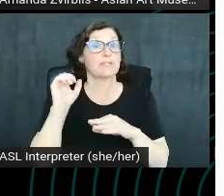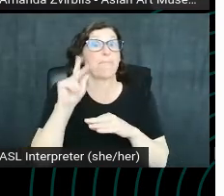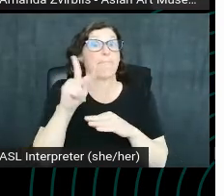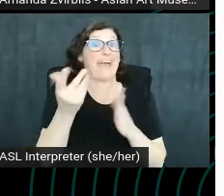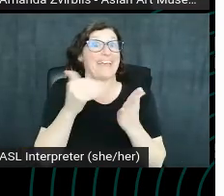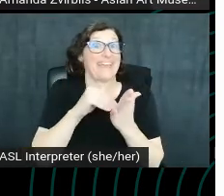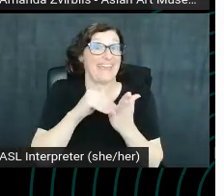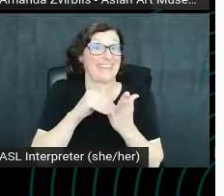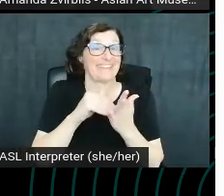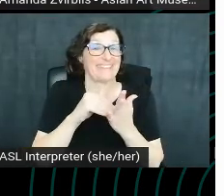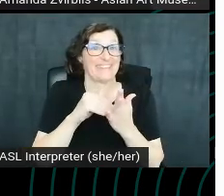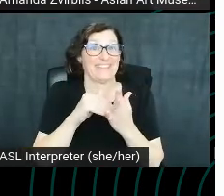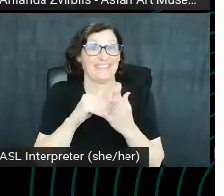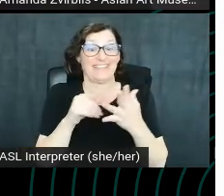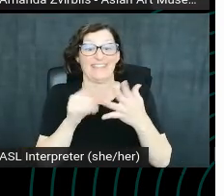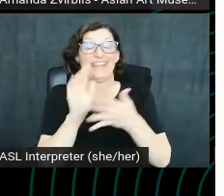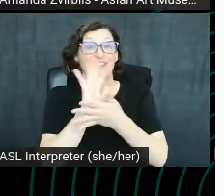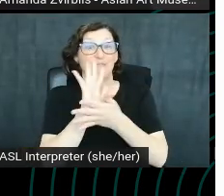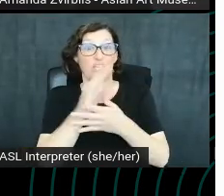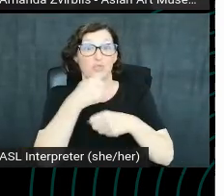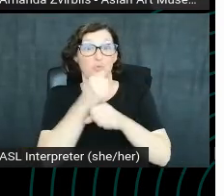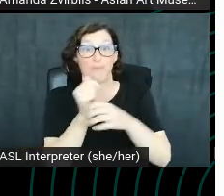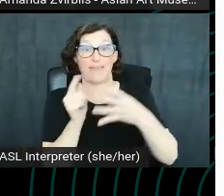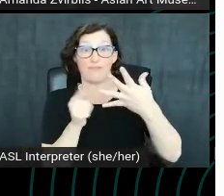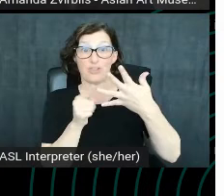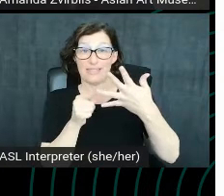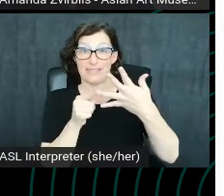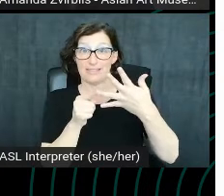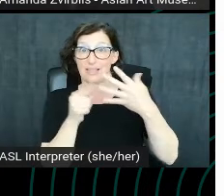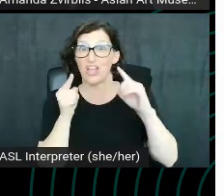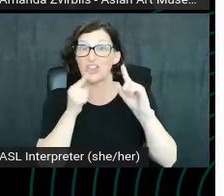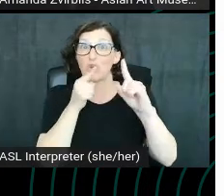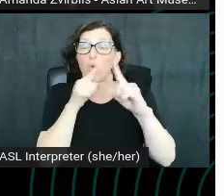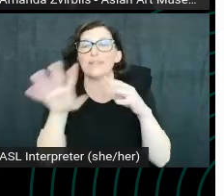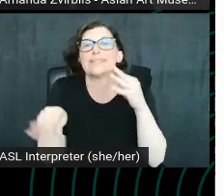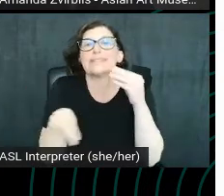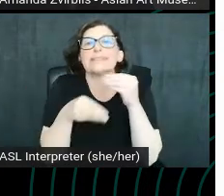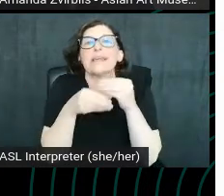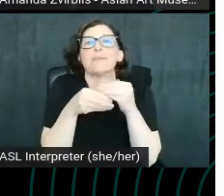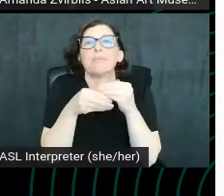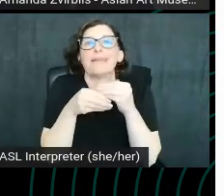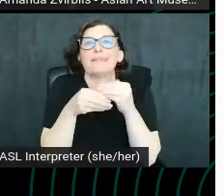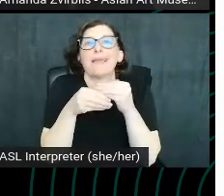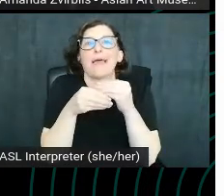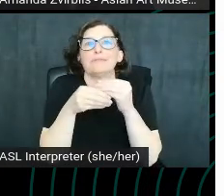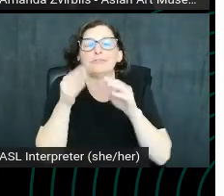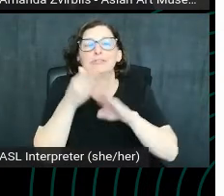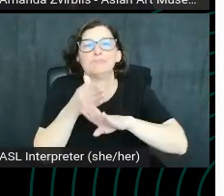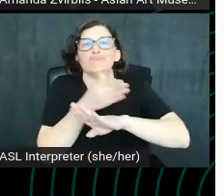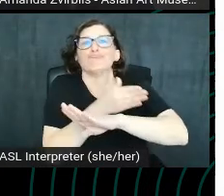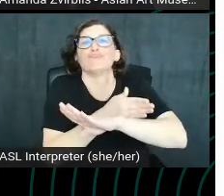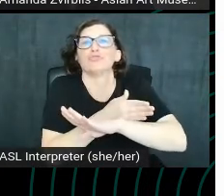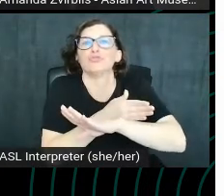The videos we create in this stage are meant to supplement and enhance the on-sight experience.